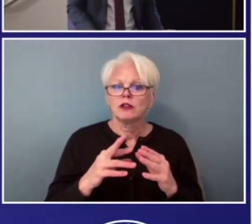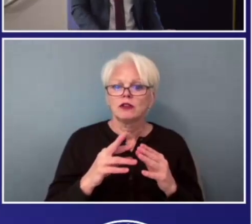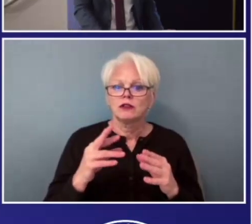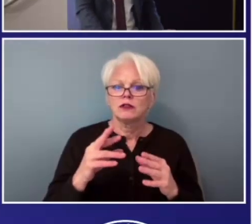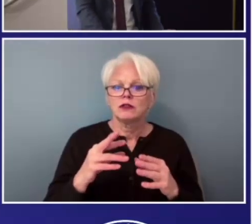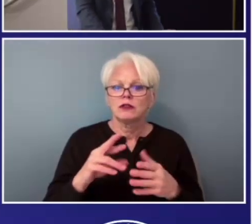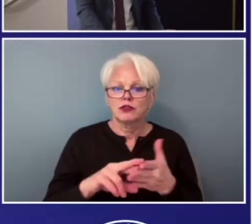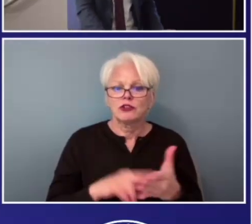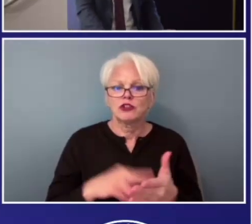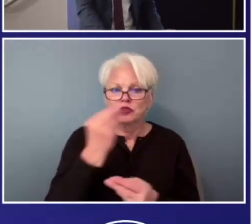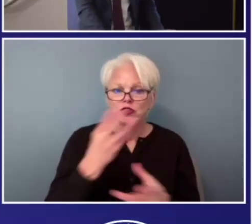consistent with best practice on that.